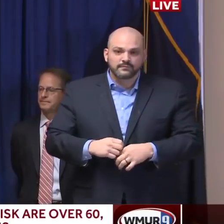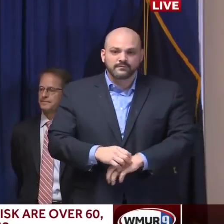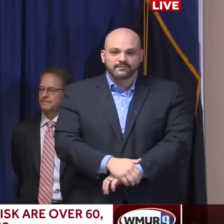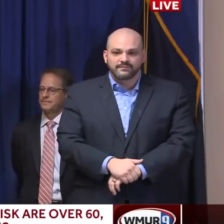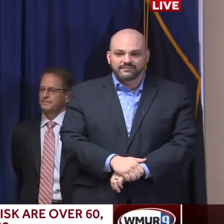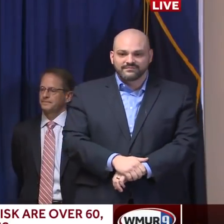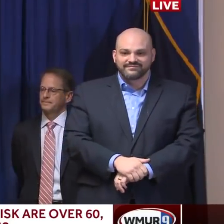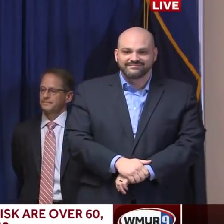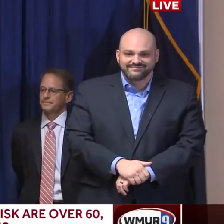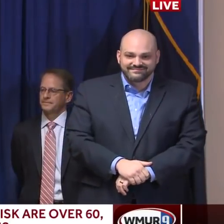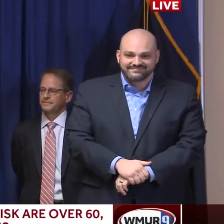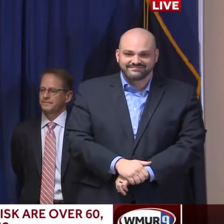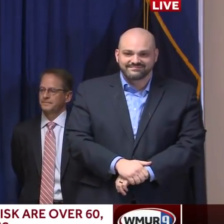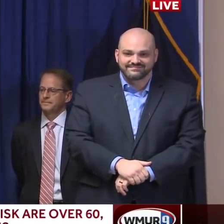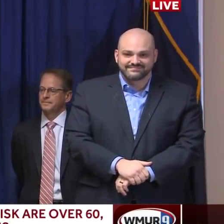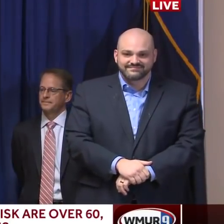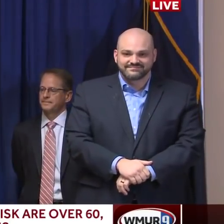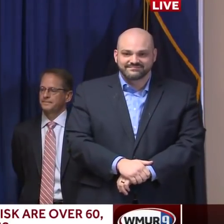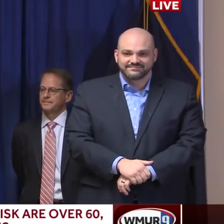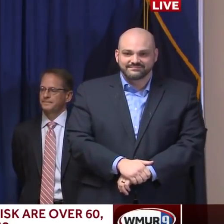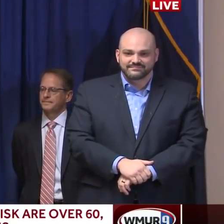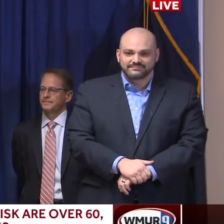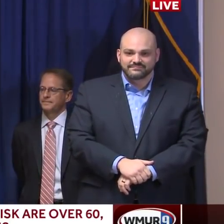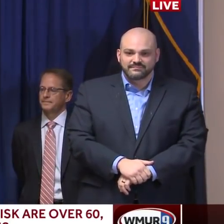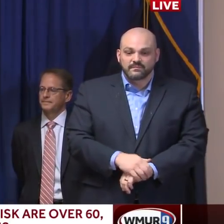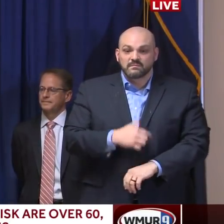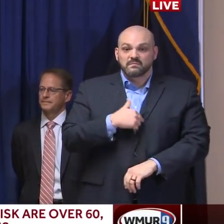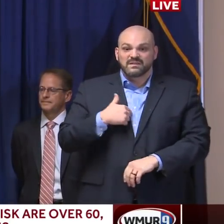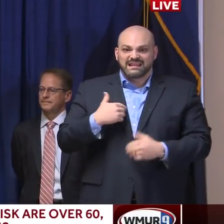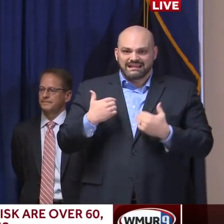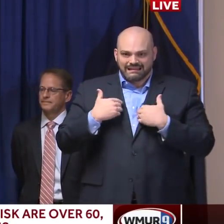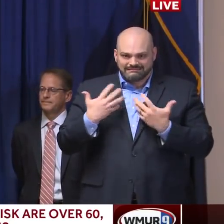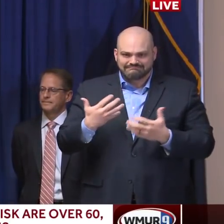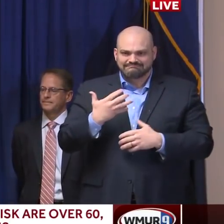THANK YOU. THANK YOU VERY MUCH.